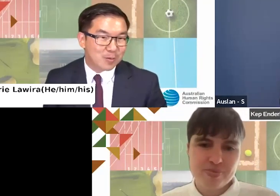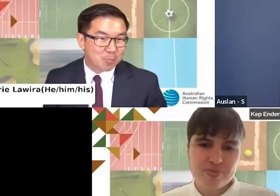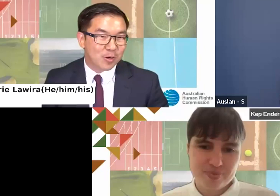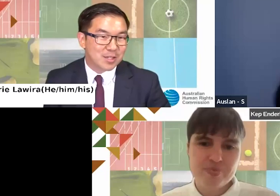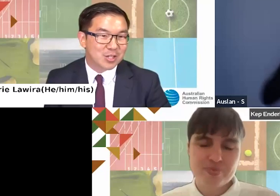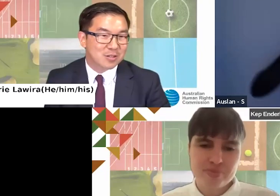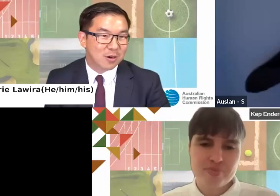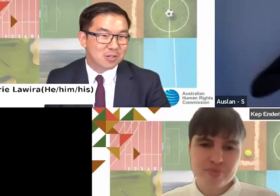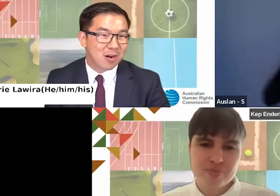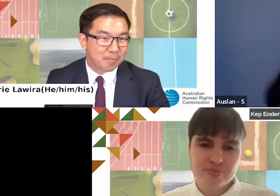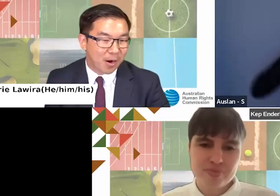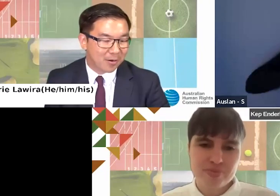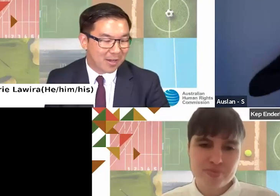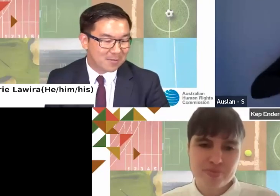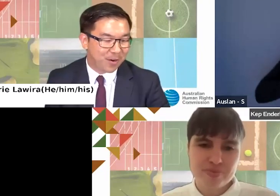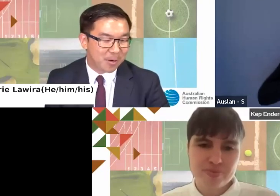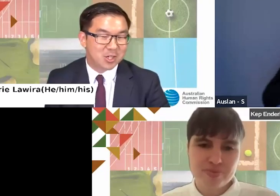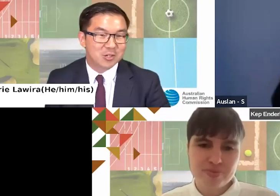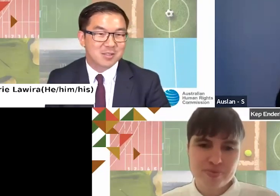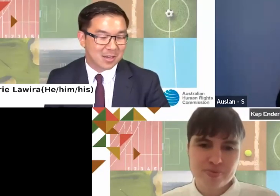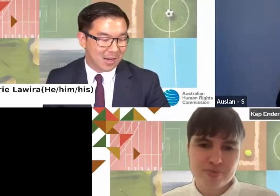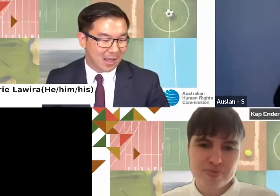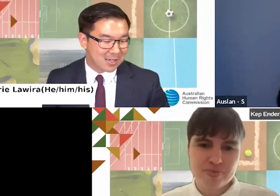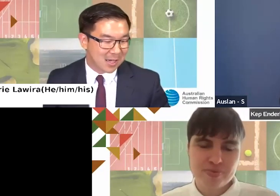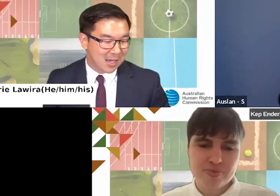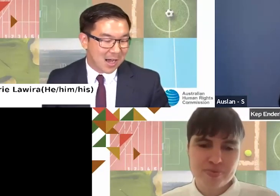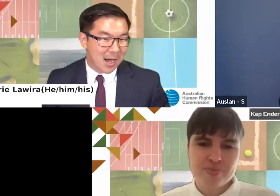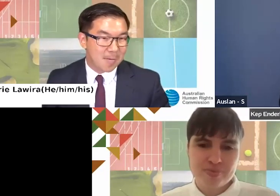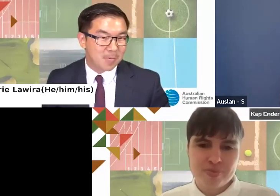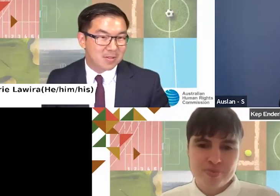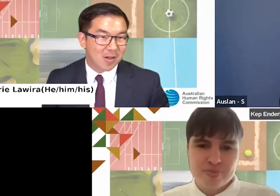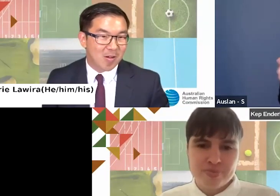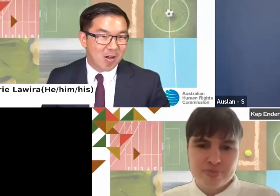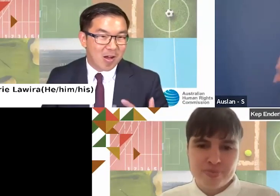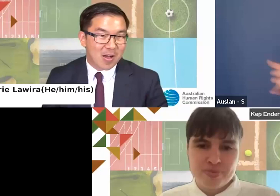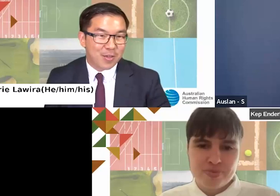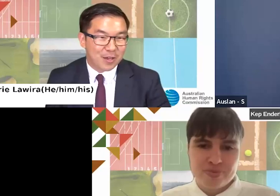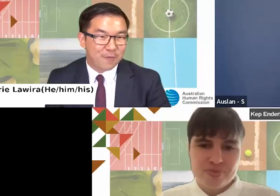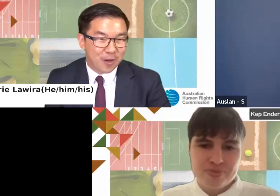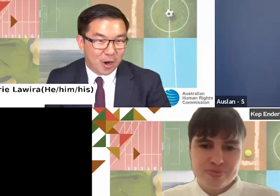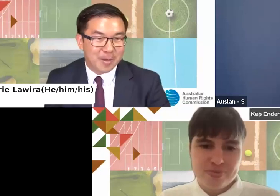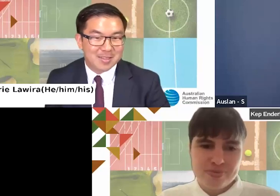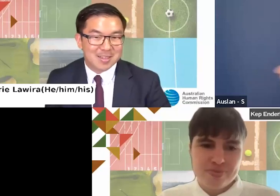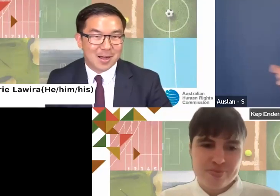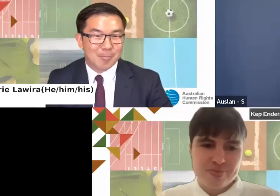Sport and indigenous culture aren't binary. It's very much intrinsically linked. So thank you for your comments.